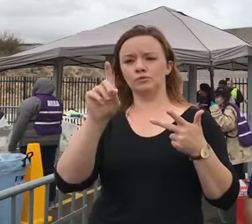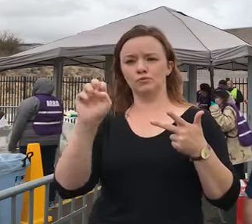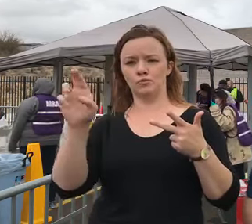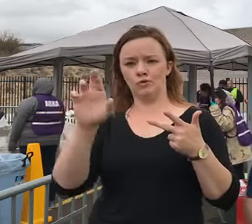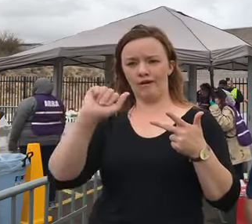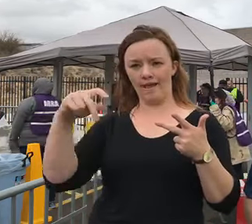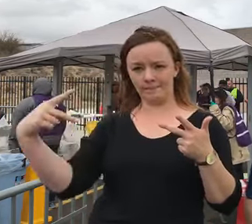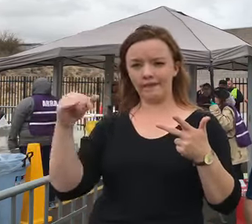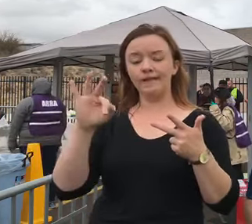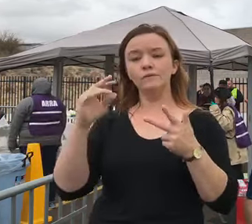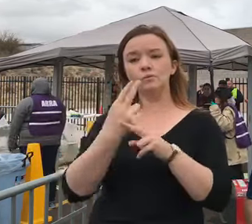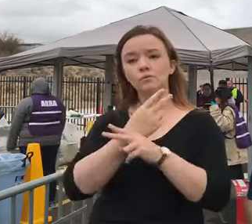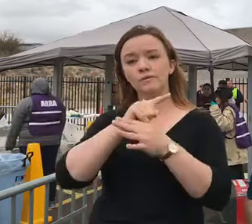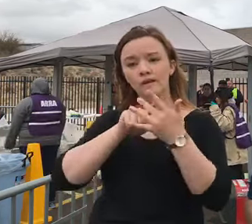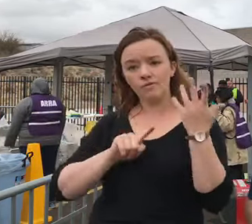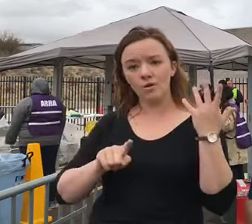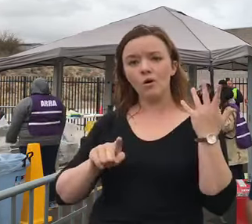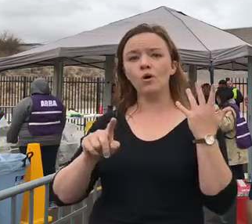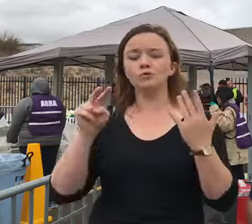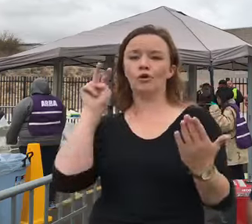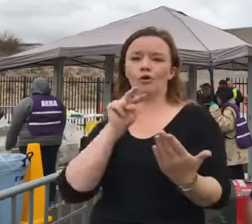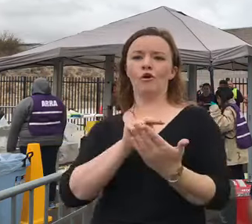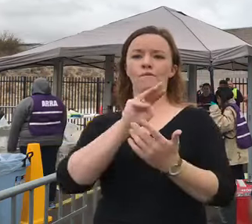check out what Maricopa County Emergency Management's doing on there.